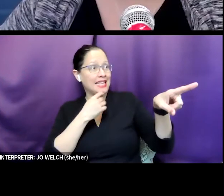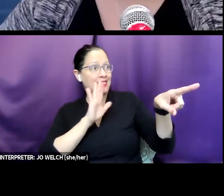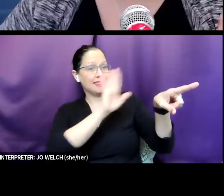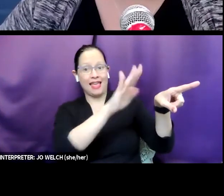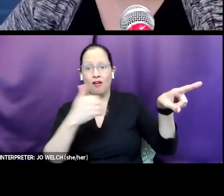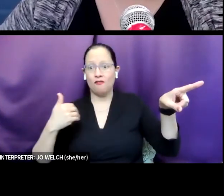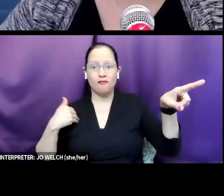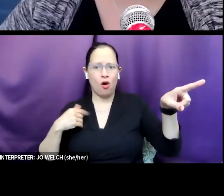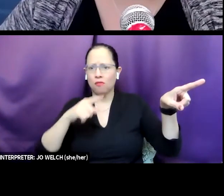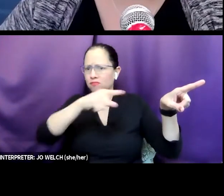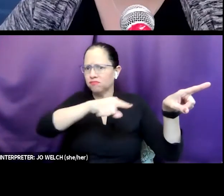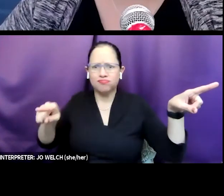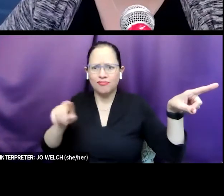So, in wrapping up.